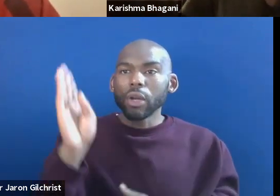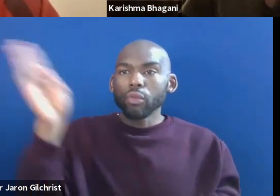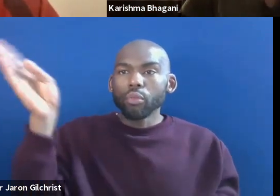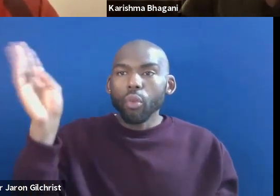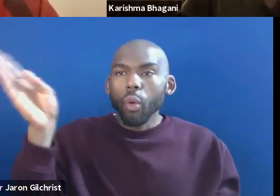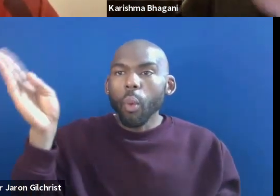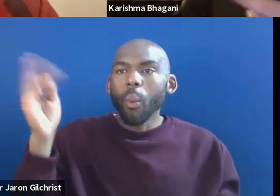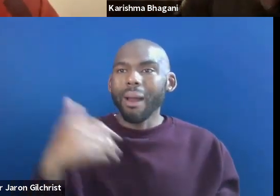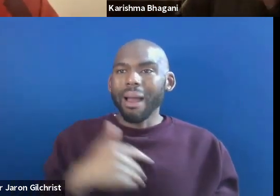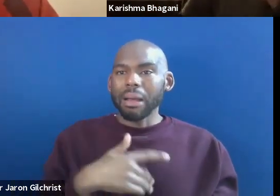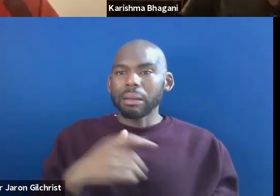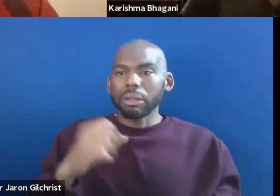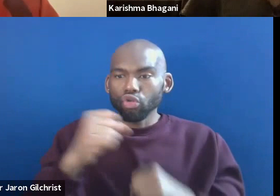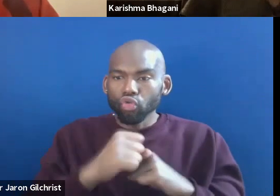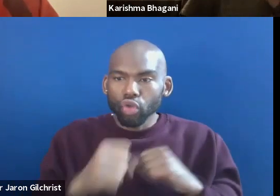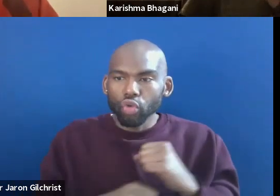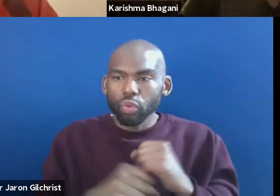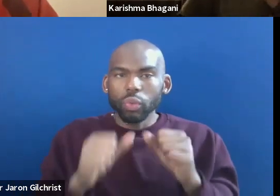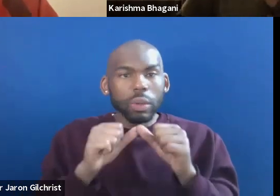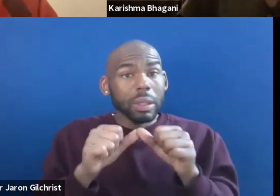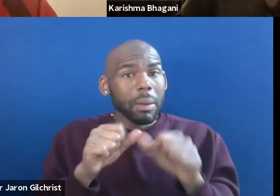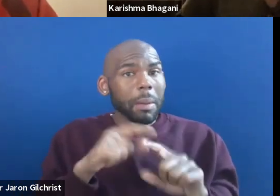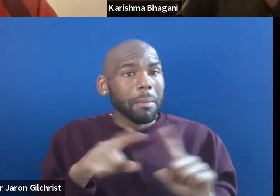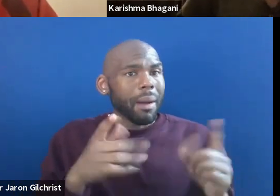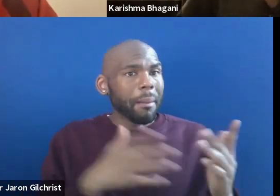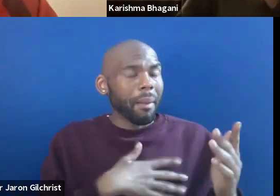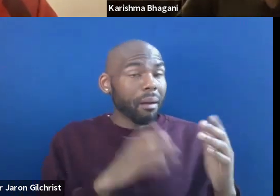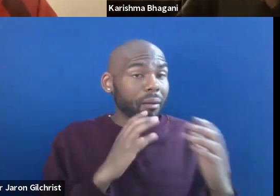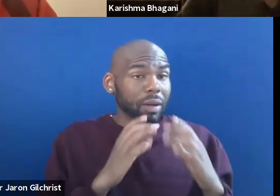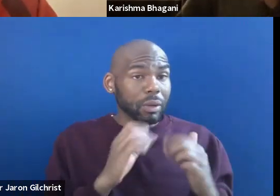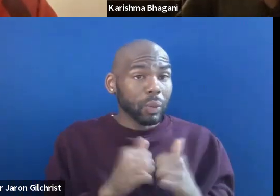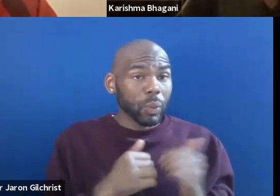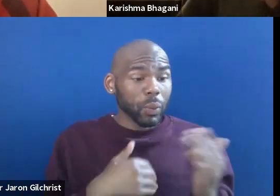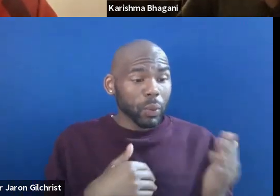But in my conversations with you and in a conversation with a lot of other colleagues it feels